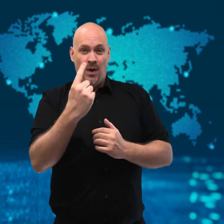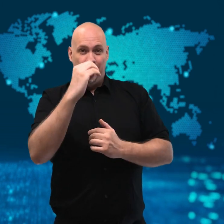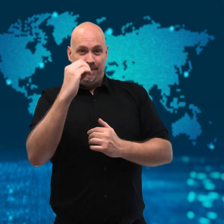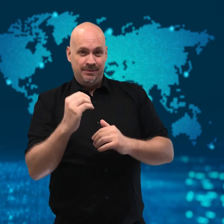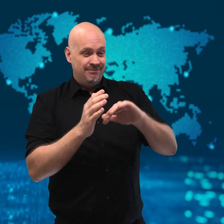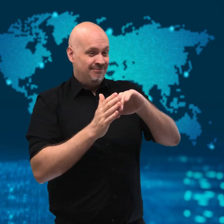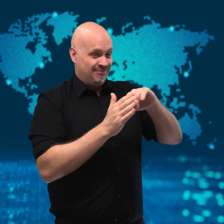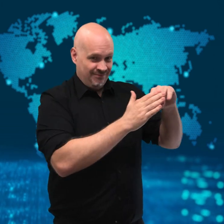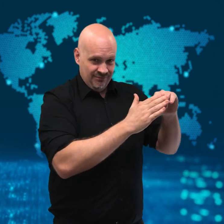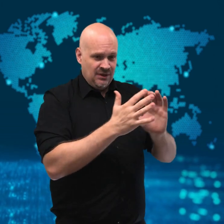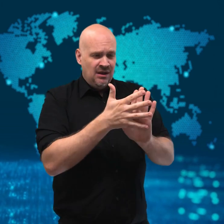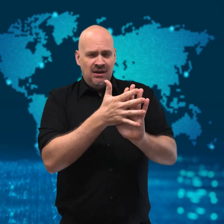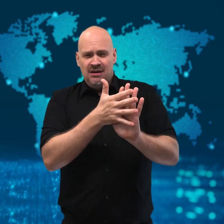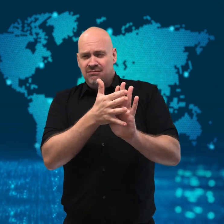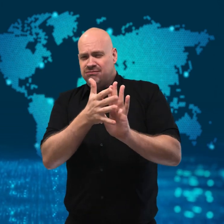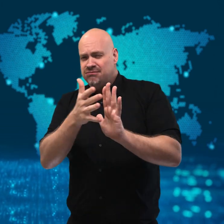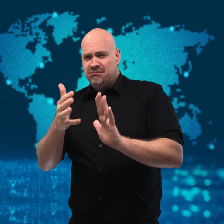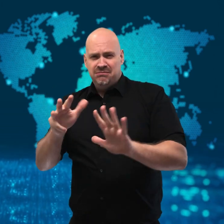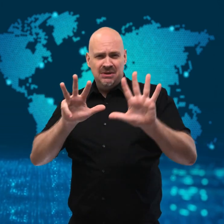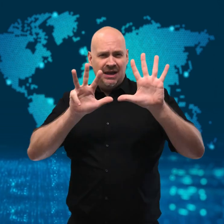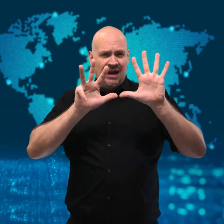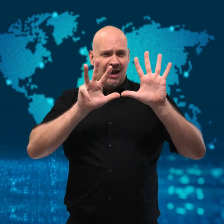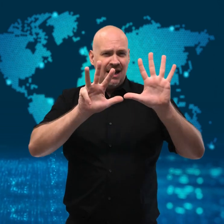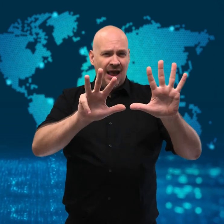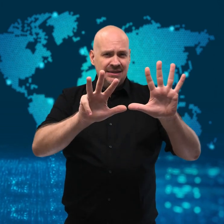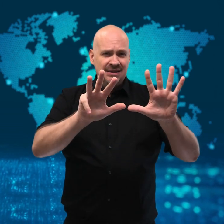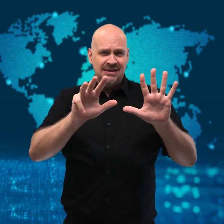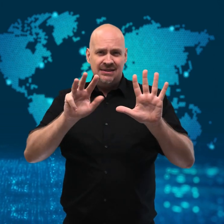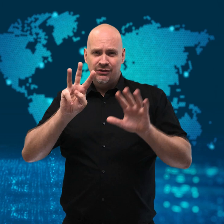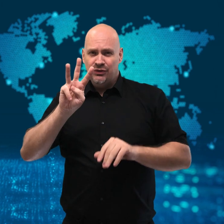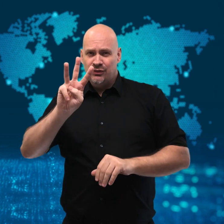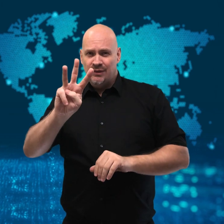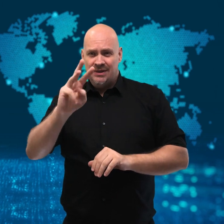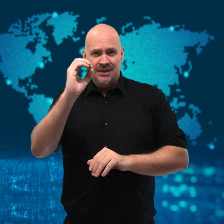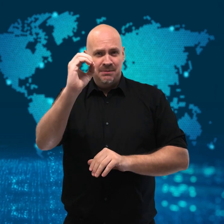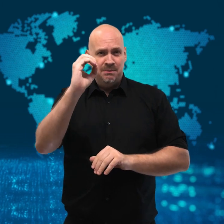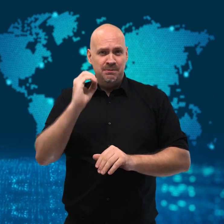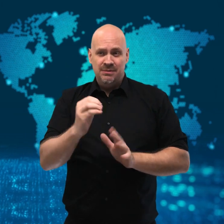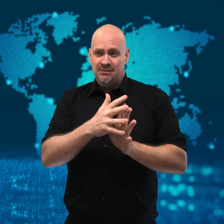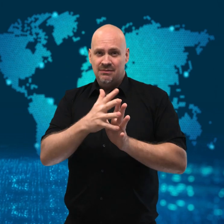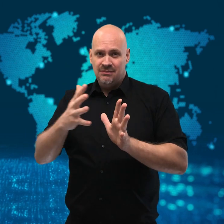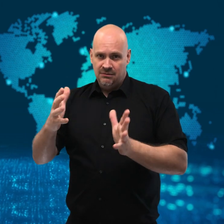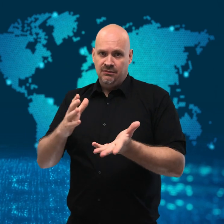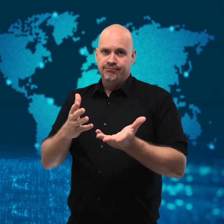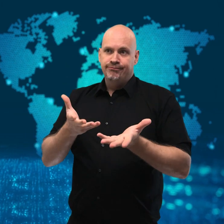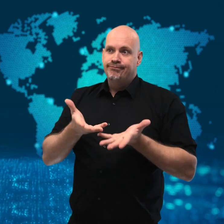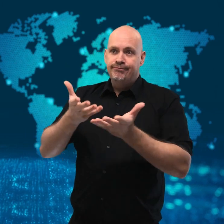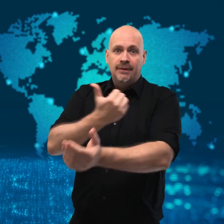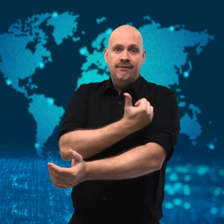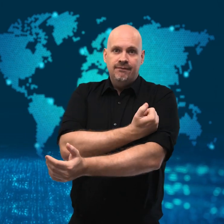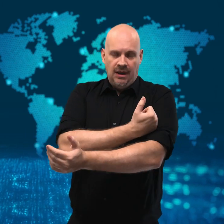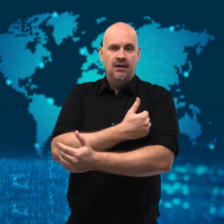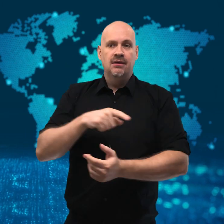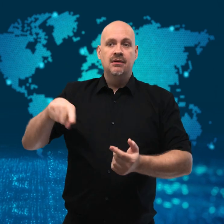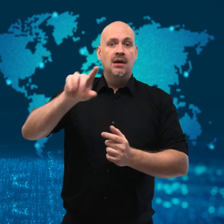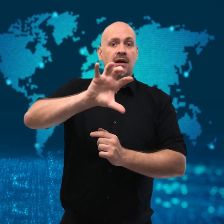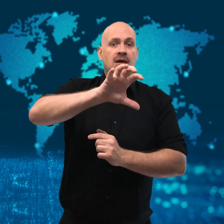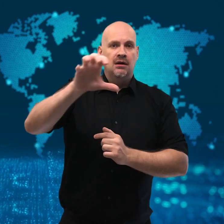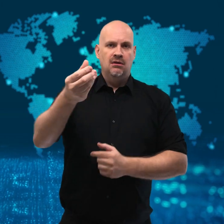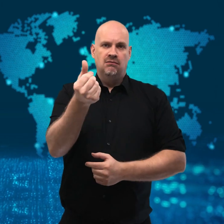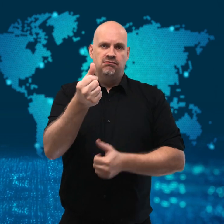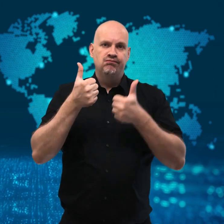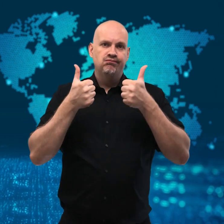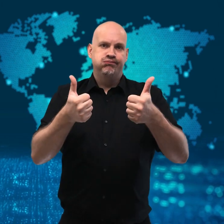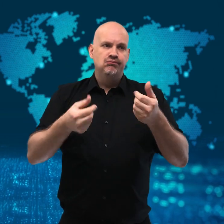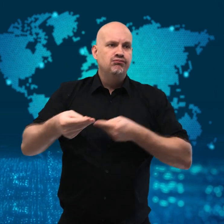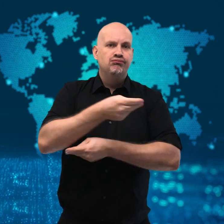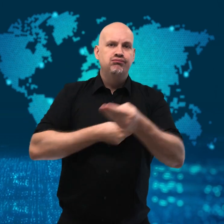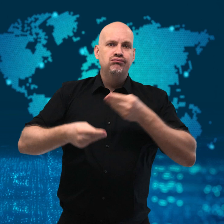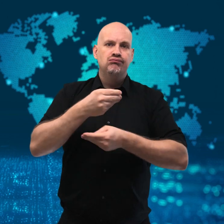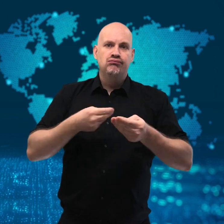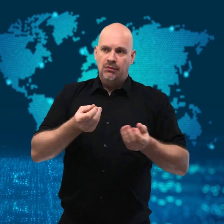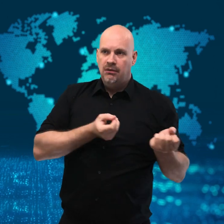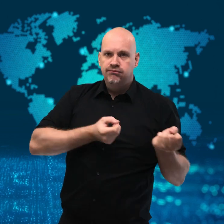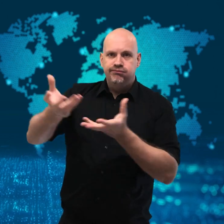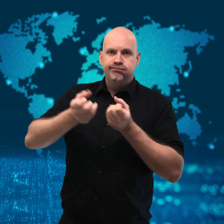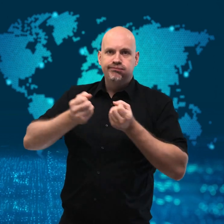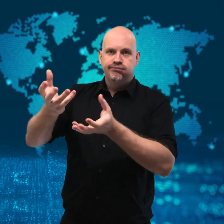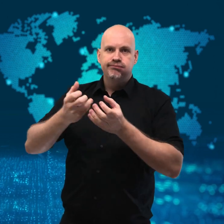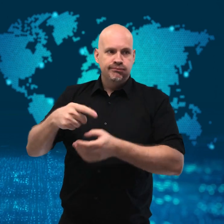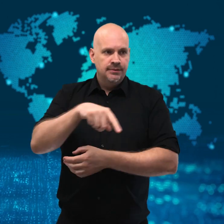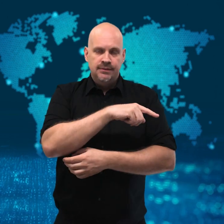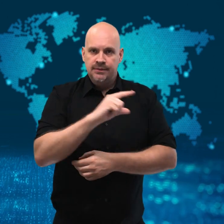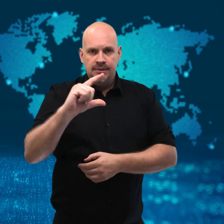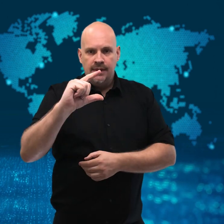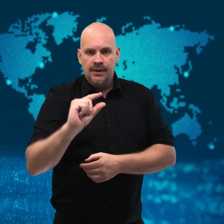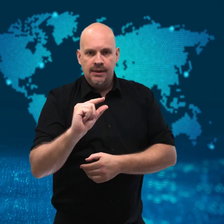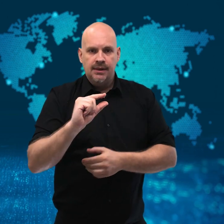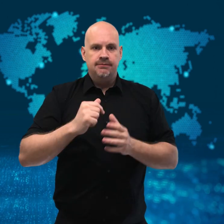The rest of the doses have gone to populations in high-income countries.